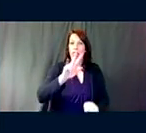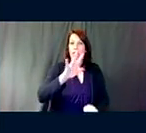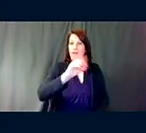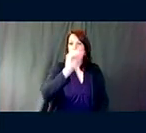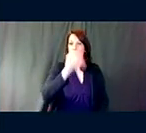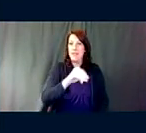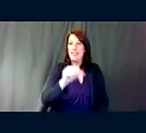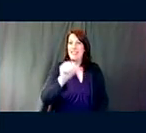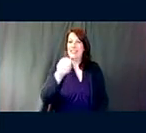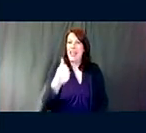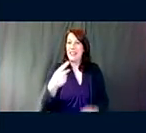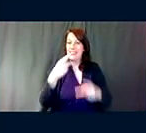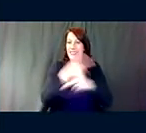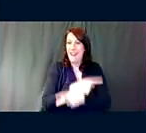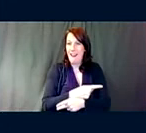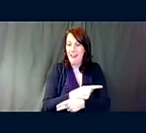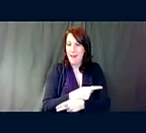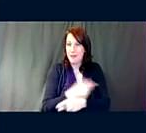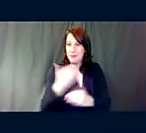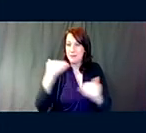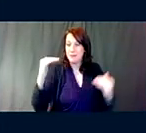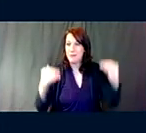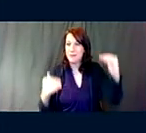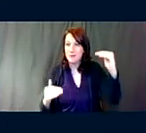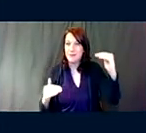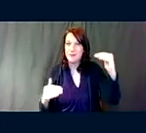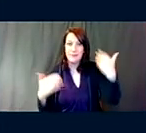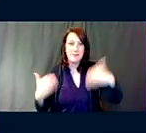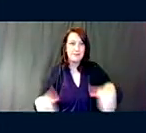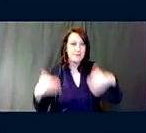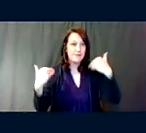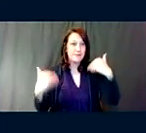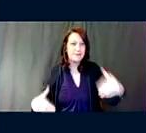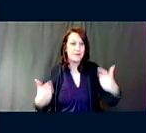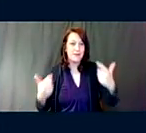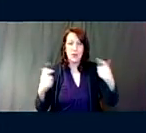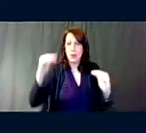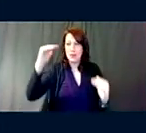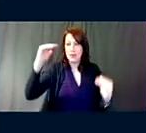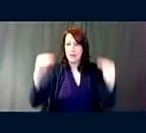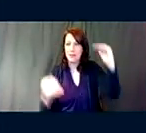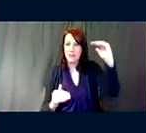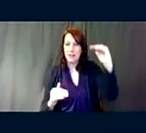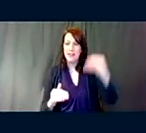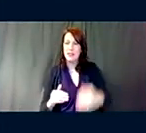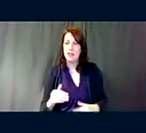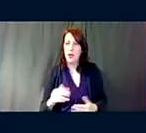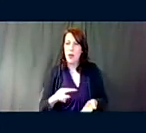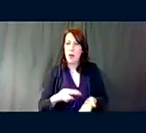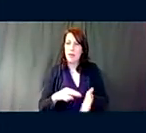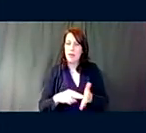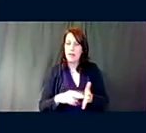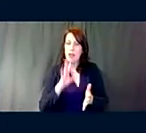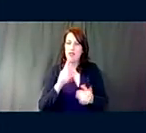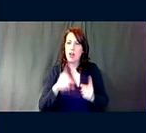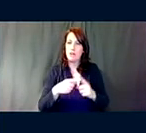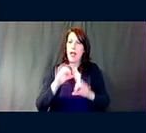ANCESTRY, IN SEATTLE IT'S 35%, TEN TIMES THAT. SO THERE'S ENORMOUS HETEROGENEITY, THAT SAYS A LOT